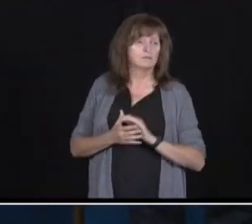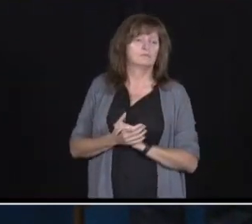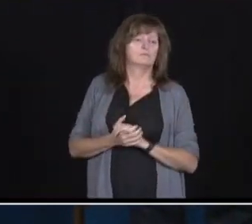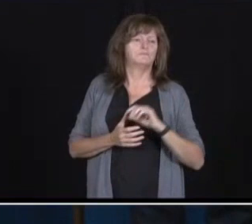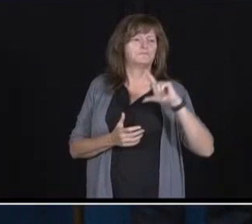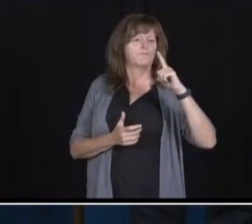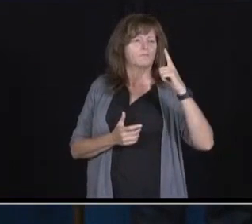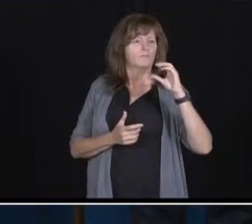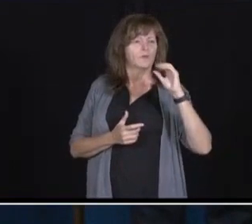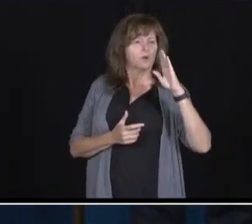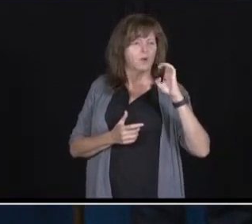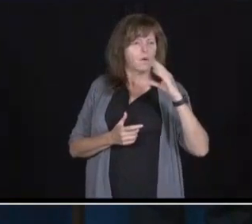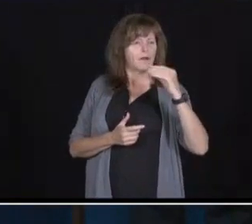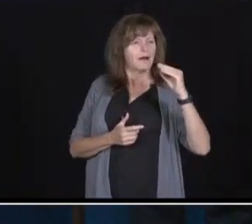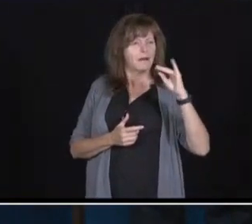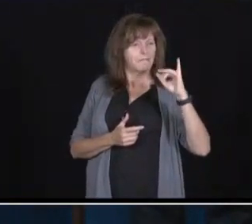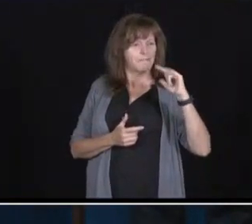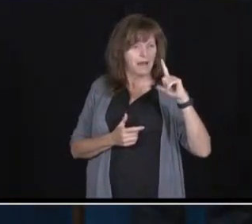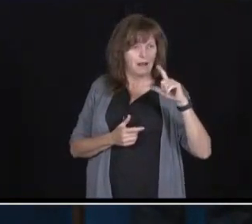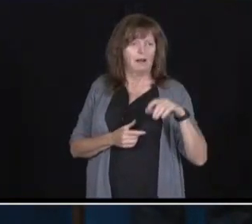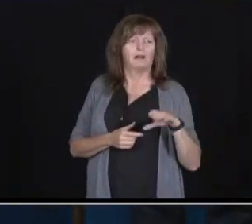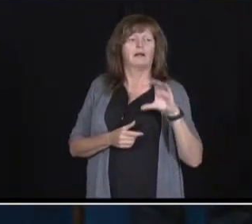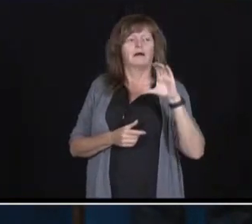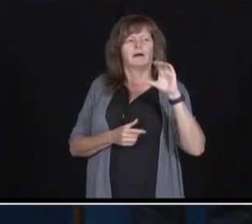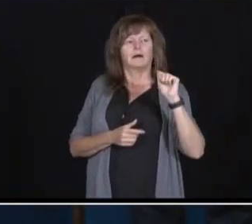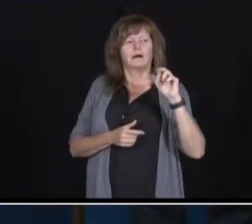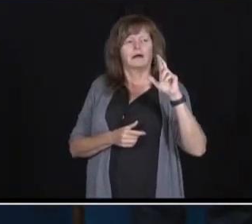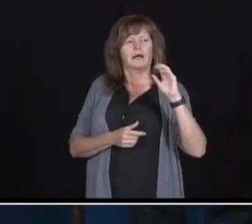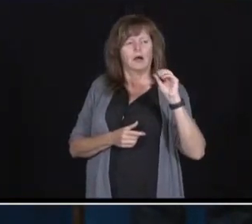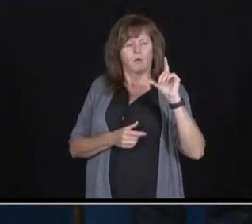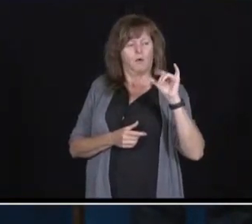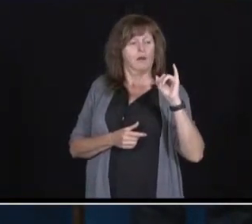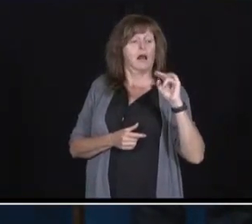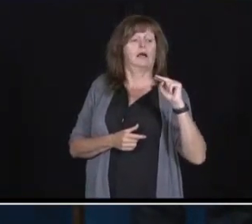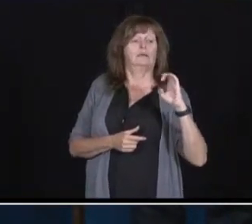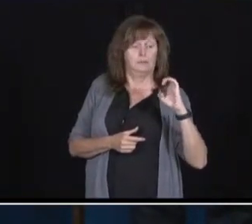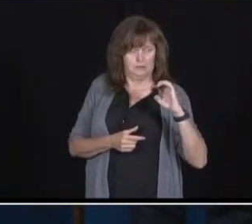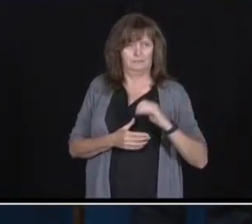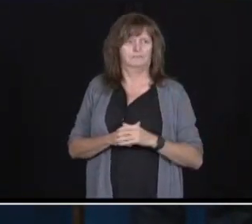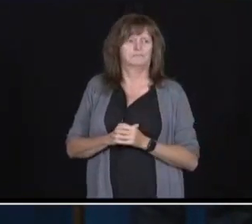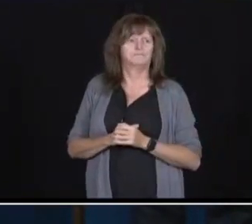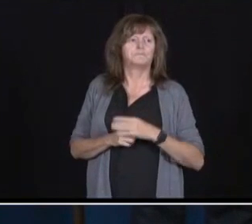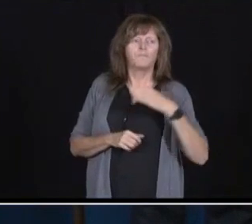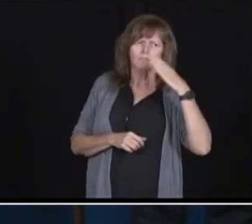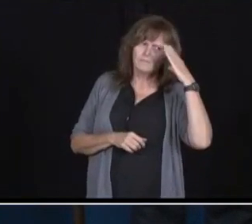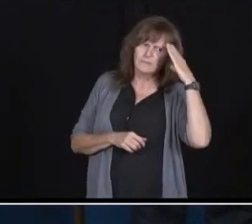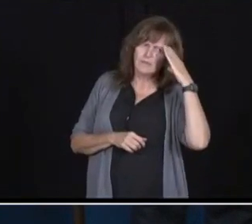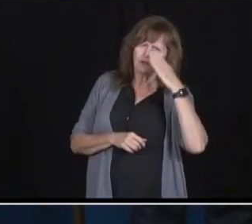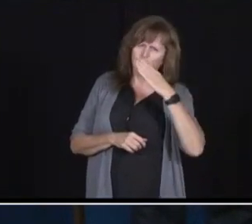September. Thank you. Phone line for questions. Just reminder it is one question and one follow-up.